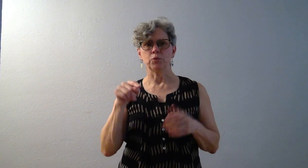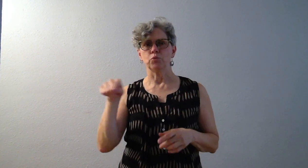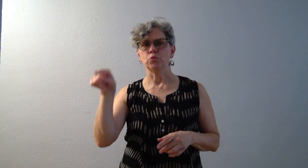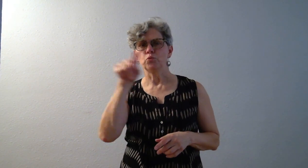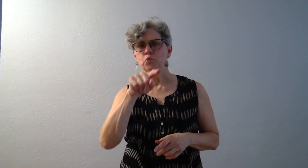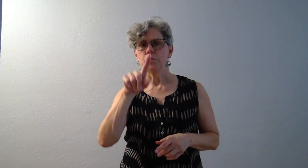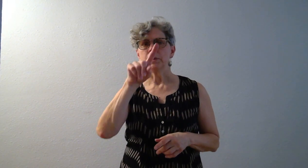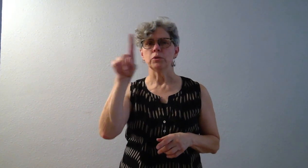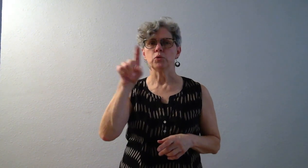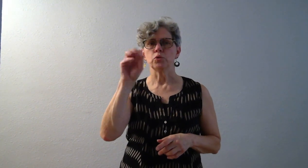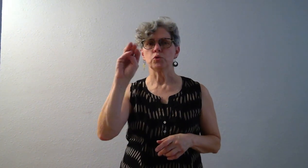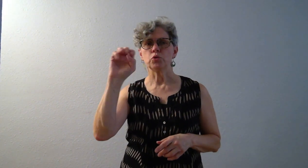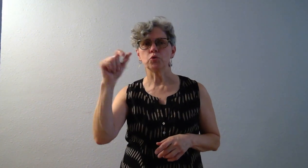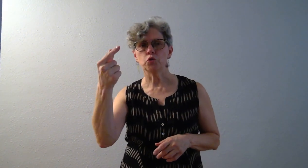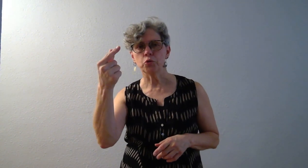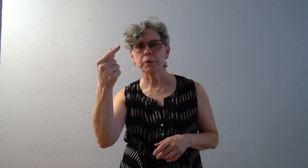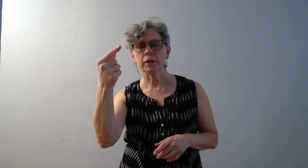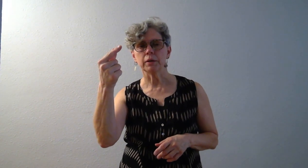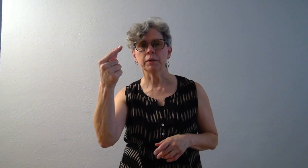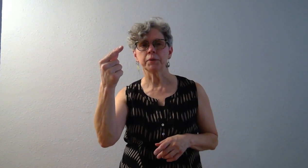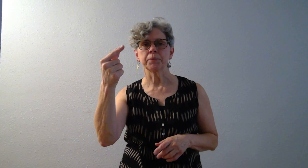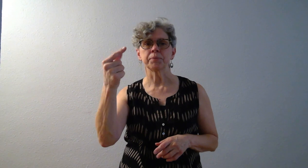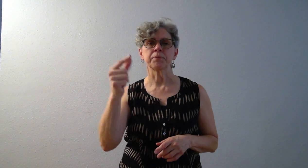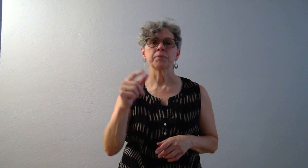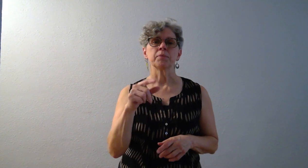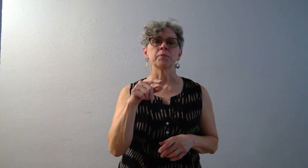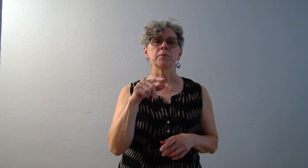Now with this year. Everyone was zooming.